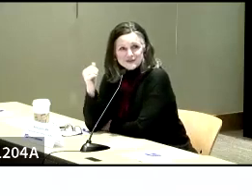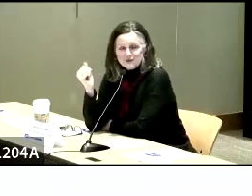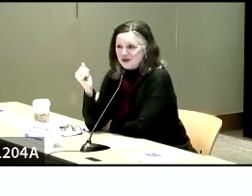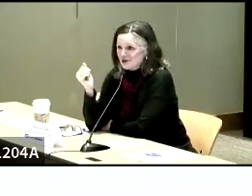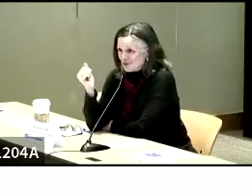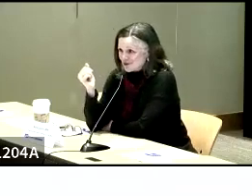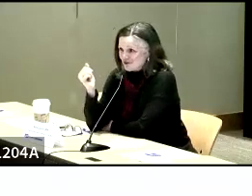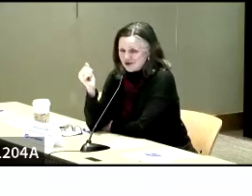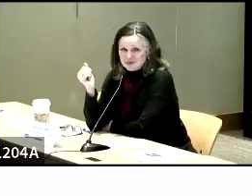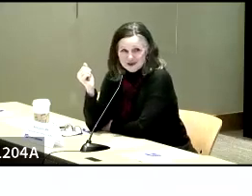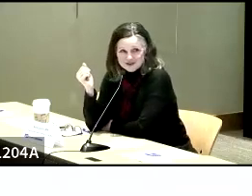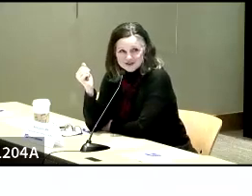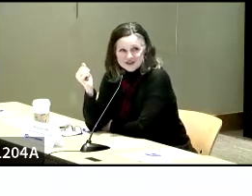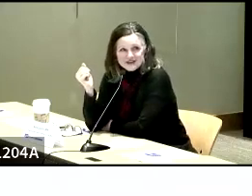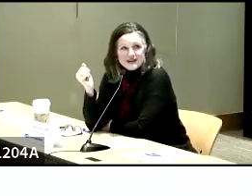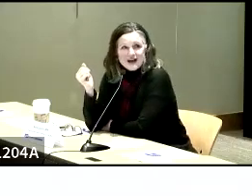So thank you both very much.